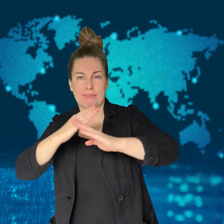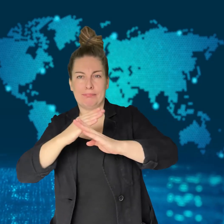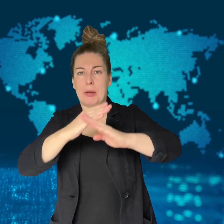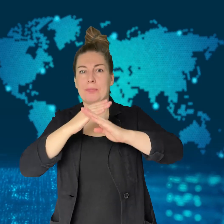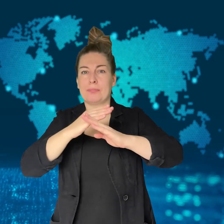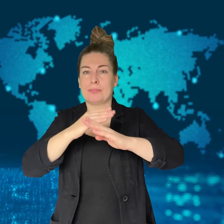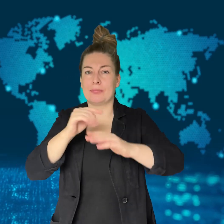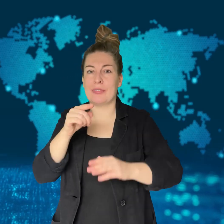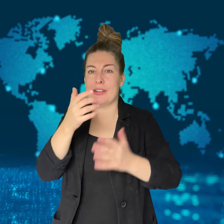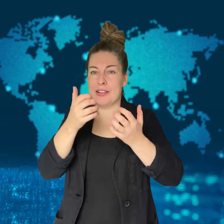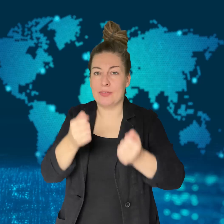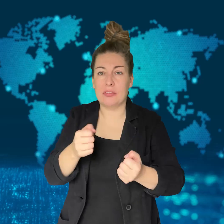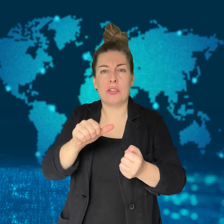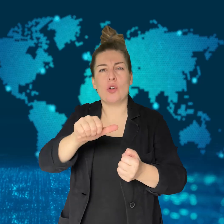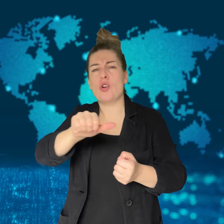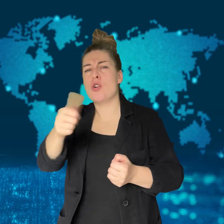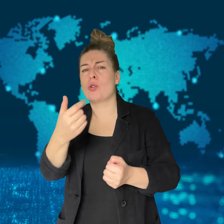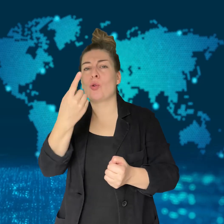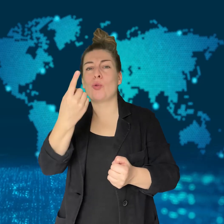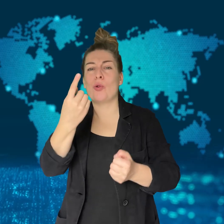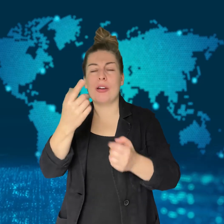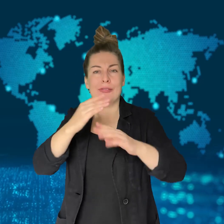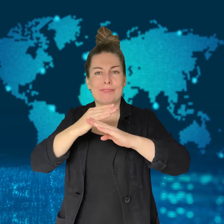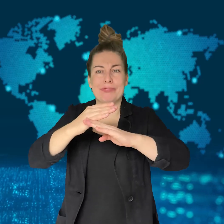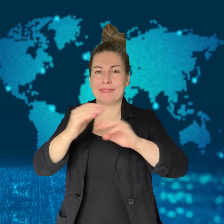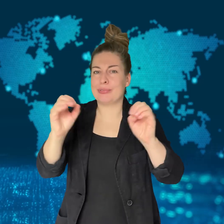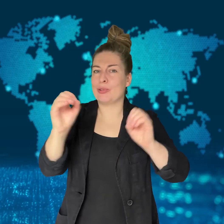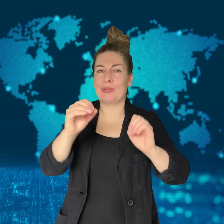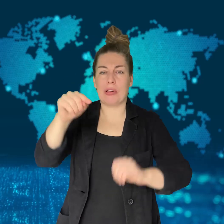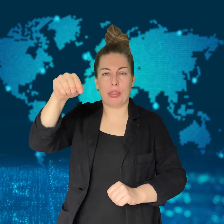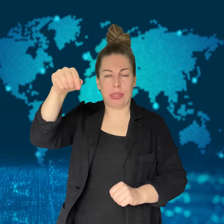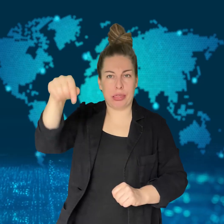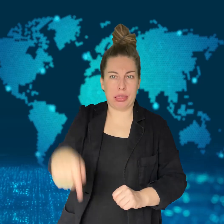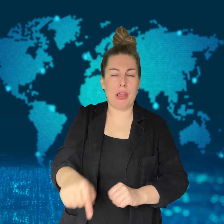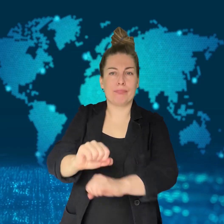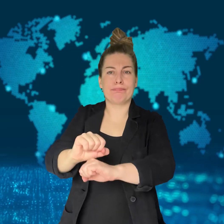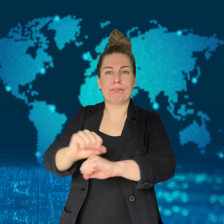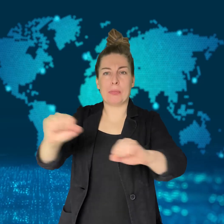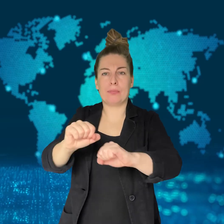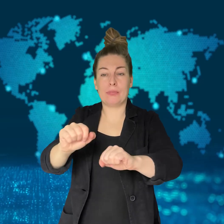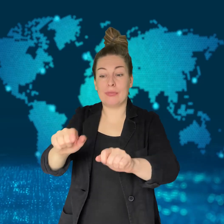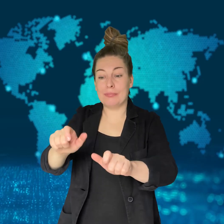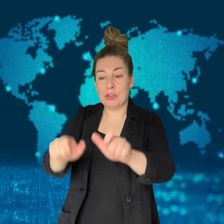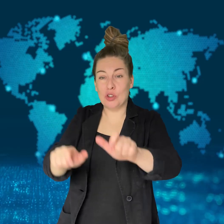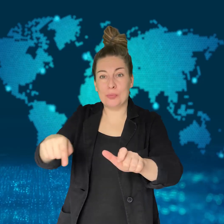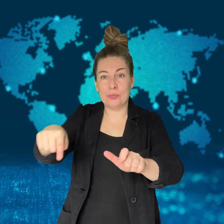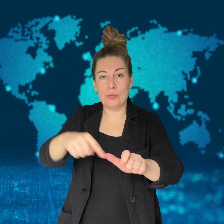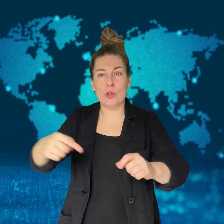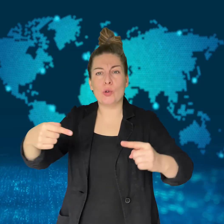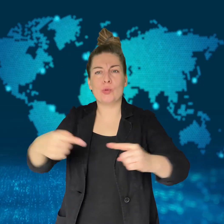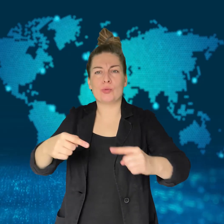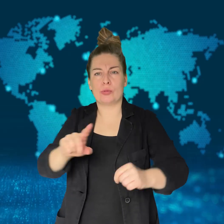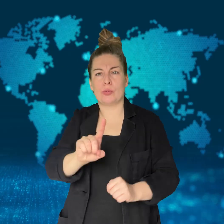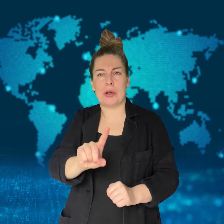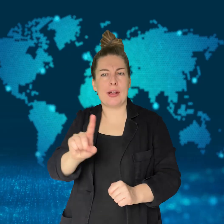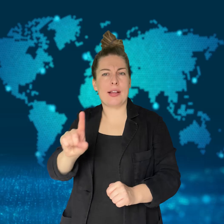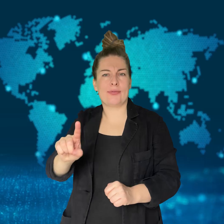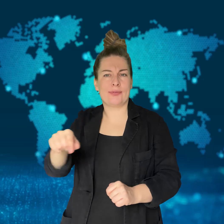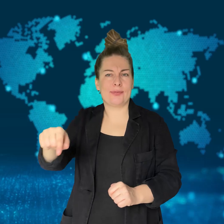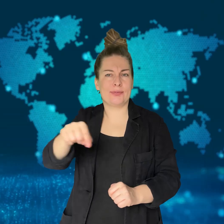One rocket was not intercepted and wounded 11 people. Another Hezbollah attack killed seven people